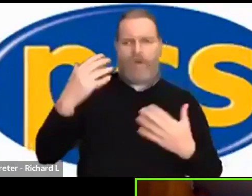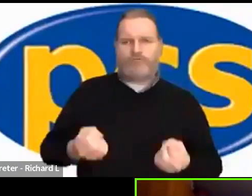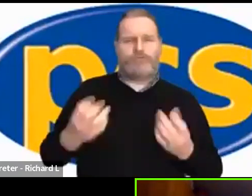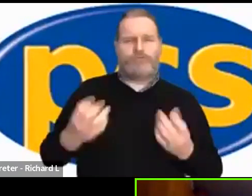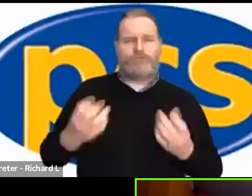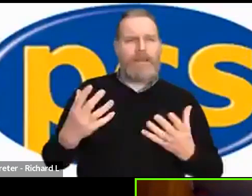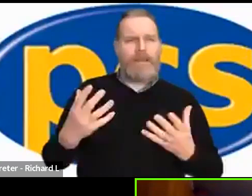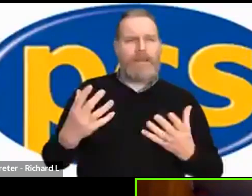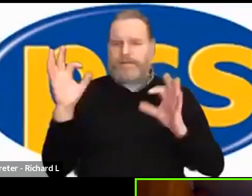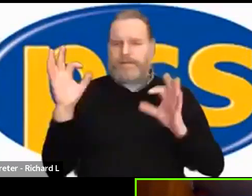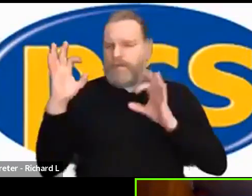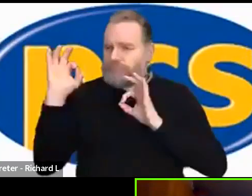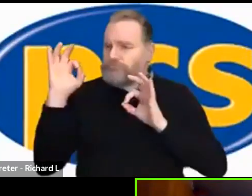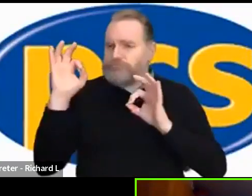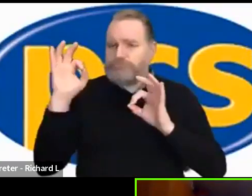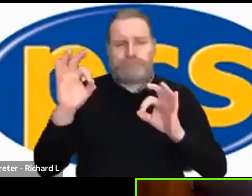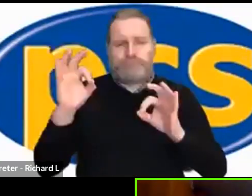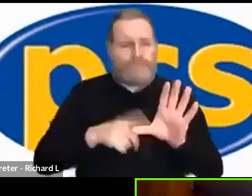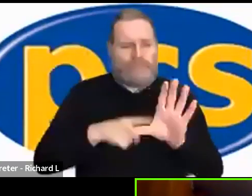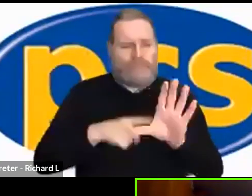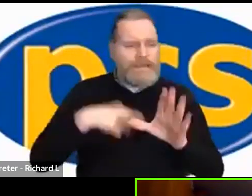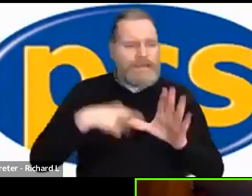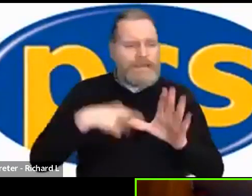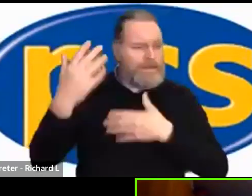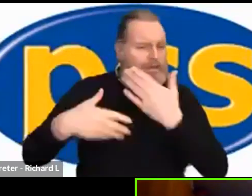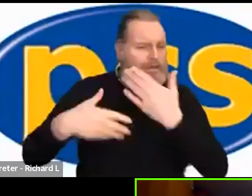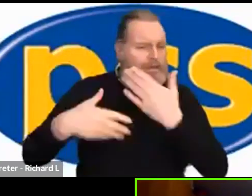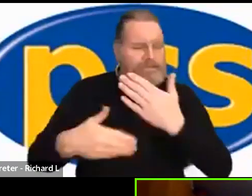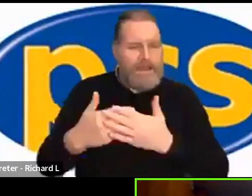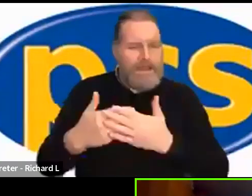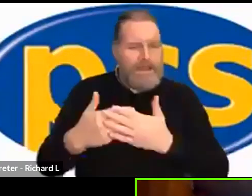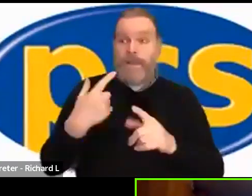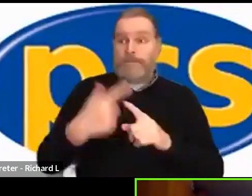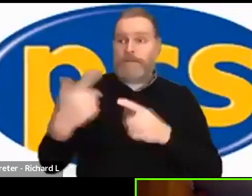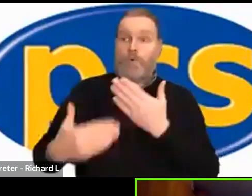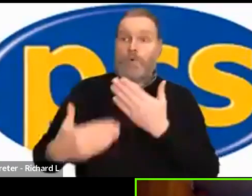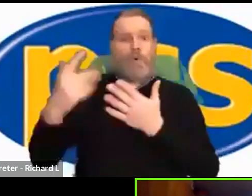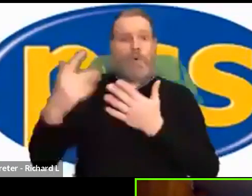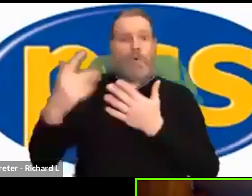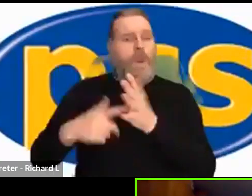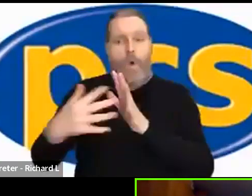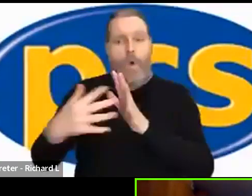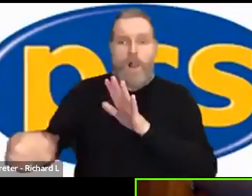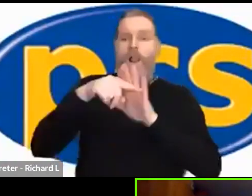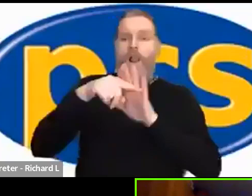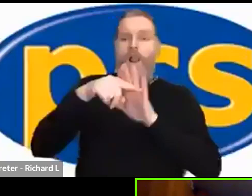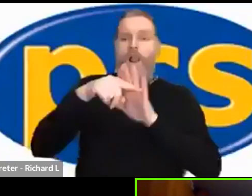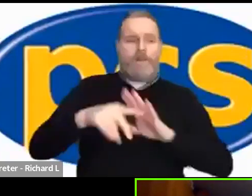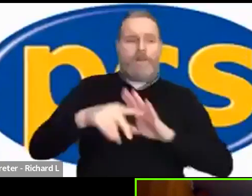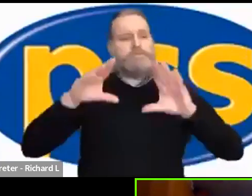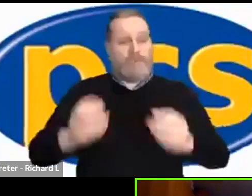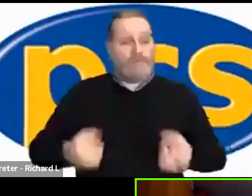er of you that perhaps haven't done this before, even if you have. It hasn't been for a while, and since then we've had a chance to Theans Trade Union legislation e had